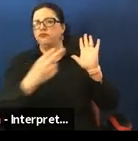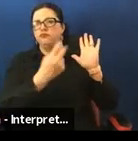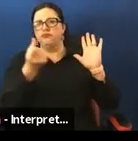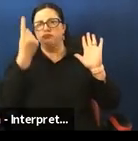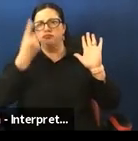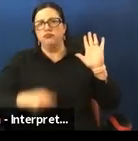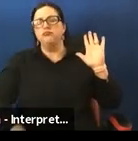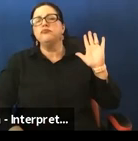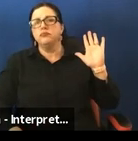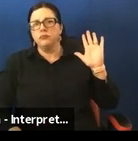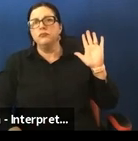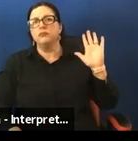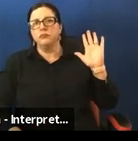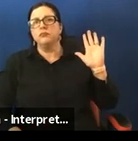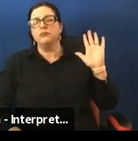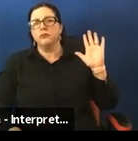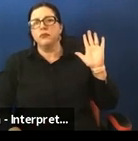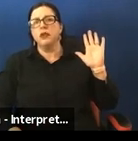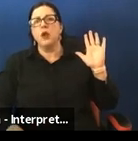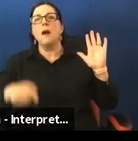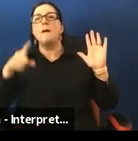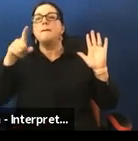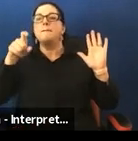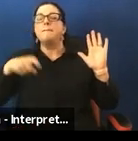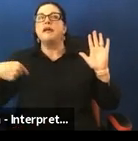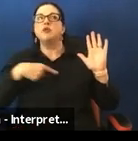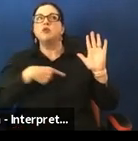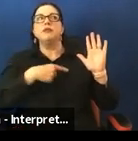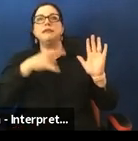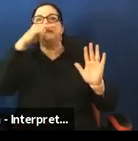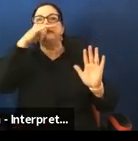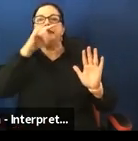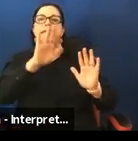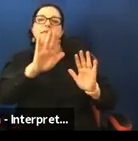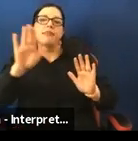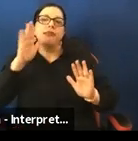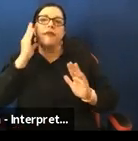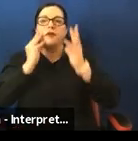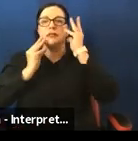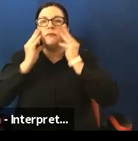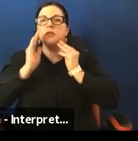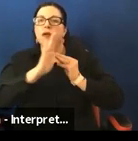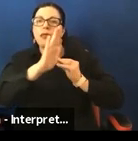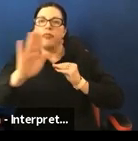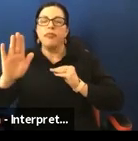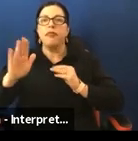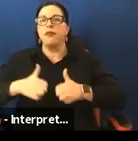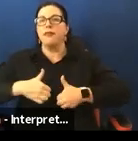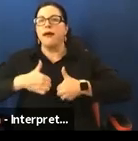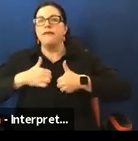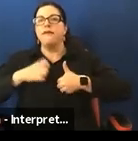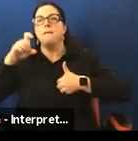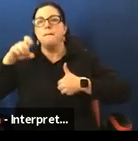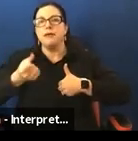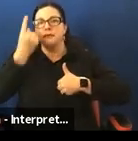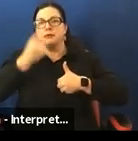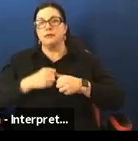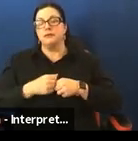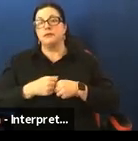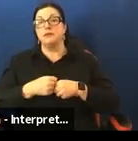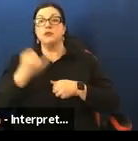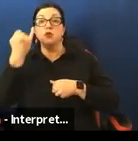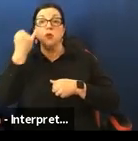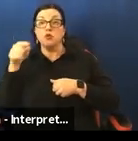Jason Williams: What our kids are have experienced and why they kind of do the things that they do when we see them now at the college and that sort of thing. So foundation is key when